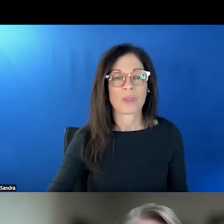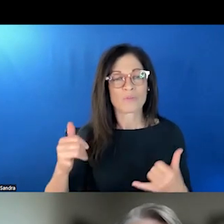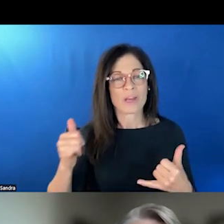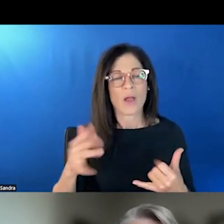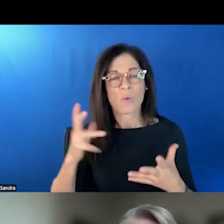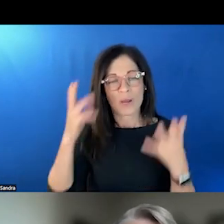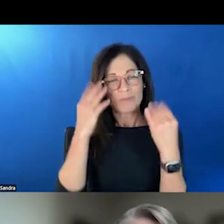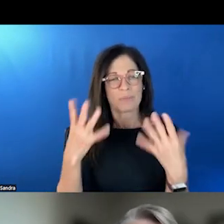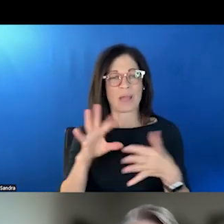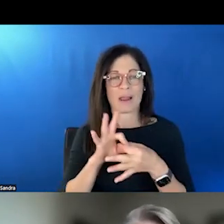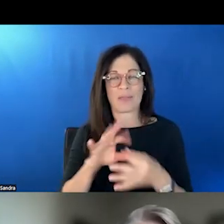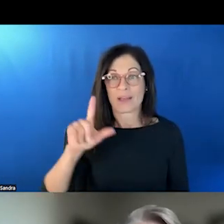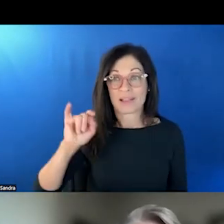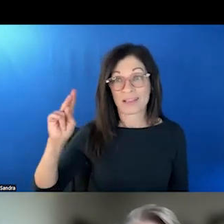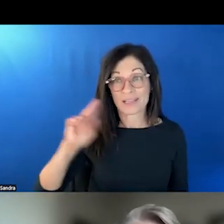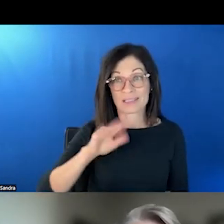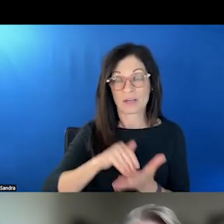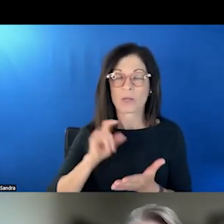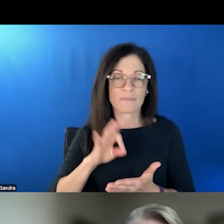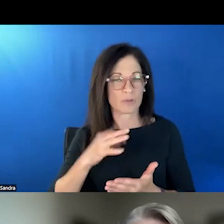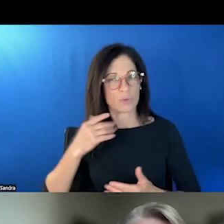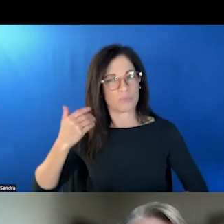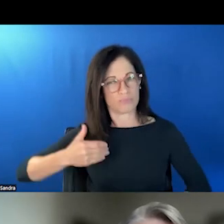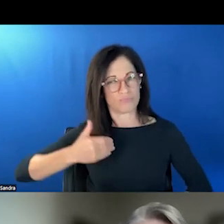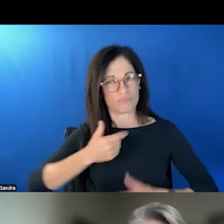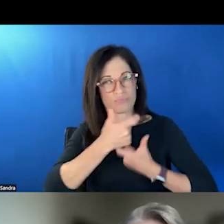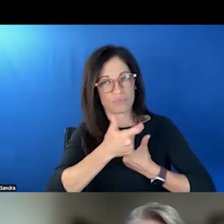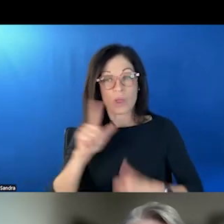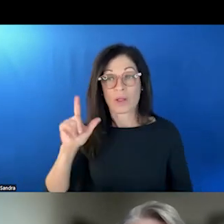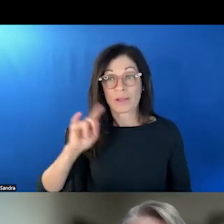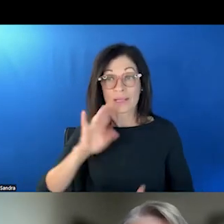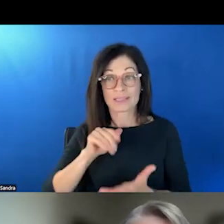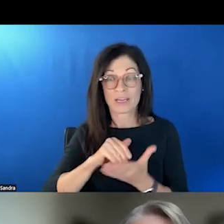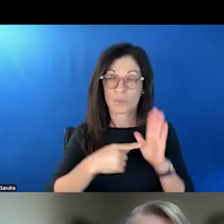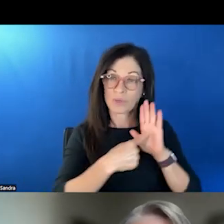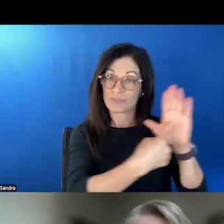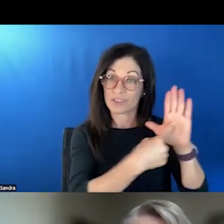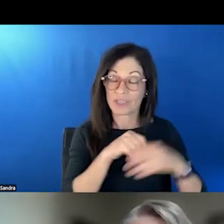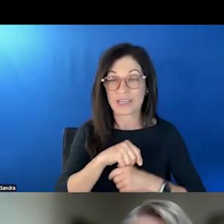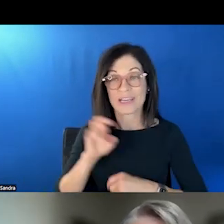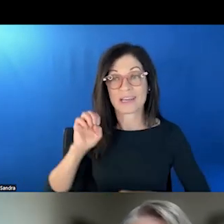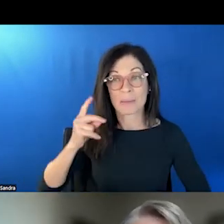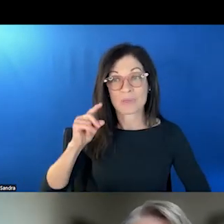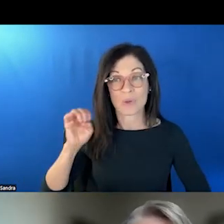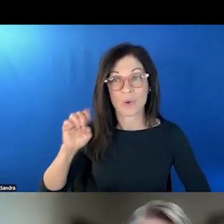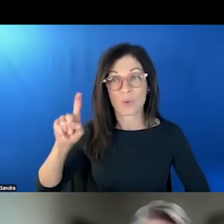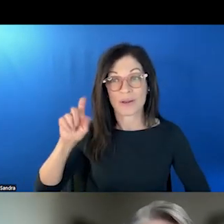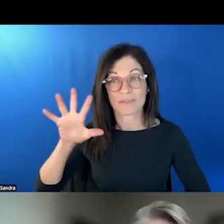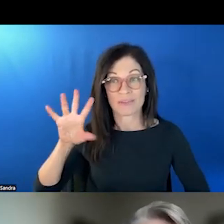IF YOU ARE A REGULAR VIEWER, THE LINK CENTER WAS FEATURED IN EPISODE 157, WHERE YOU CAN GET A BROAD JOOEFR VIEW.